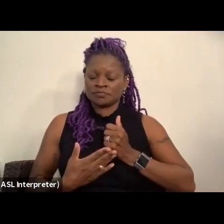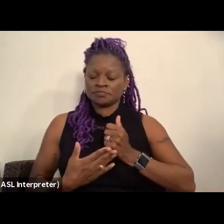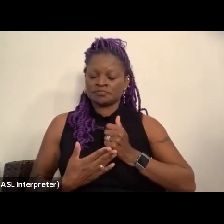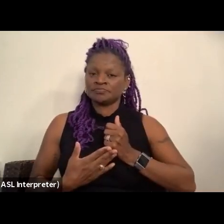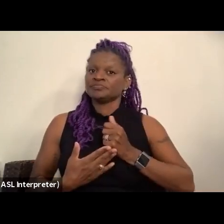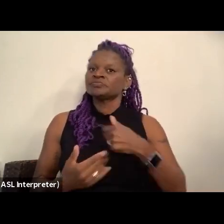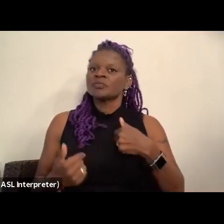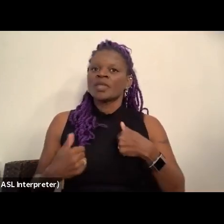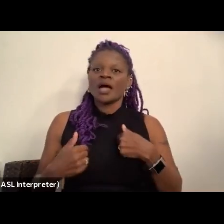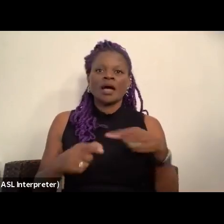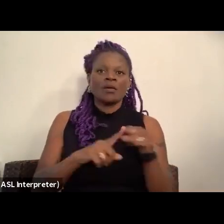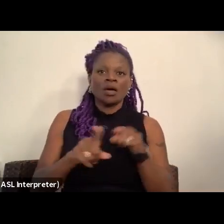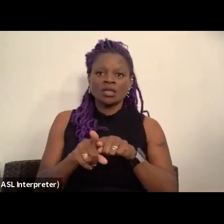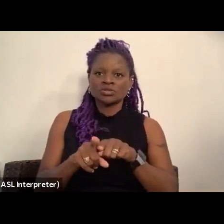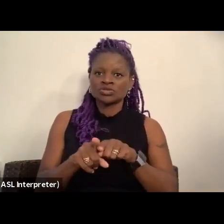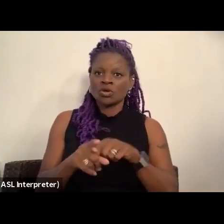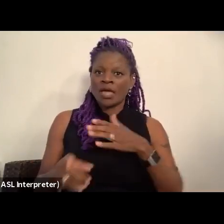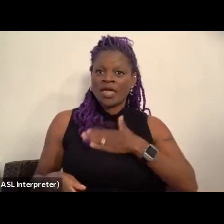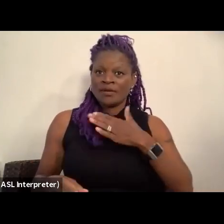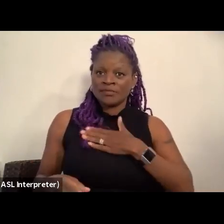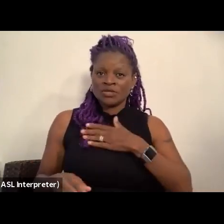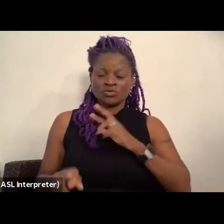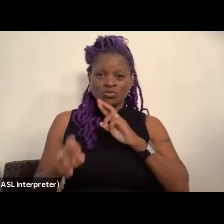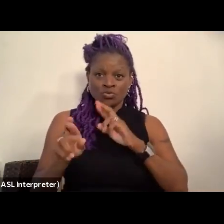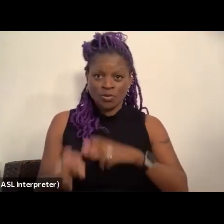that the county and our partners held a successful Cesar Chavez